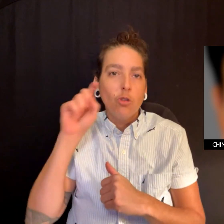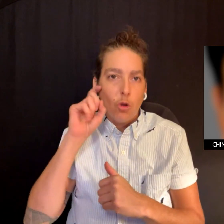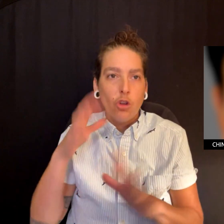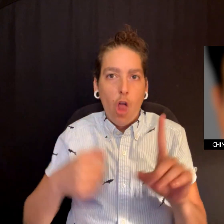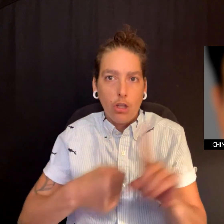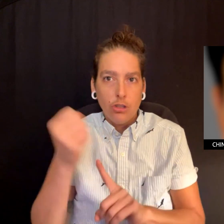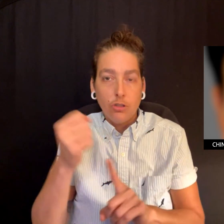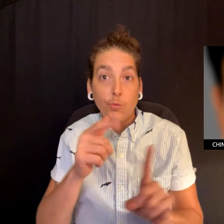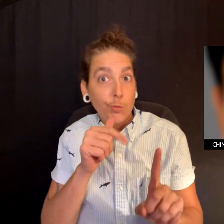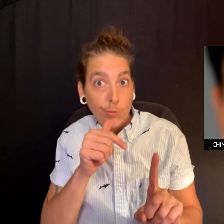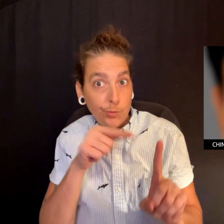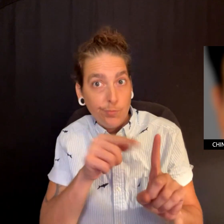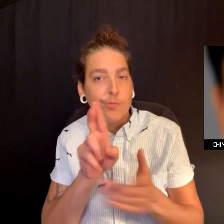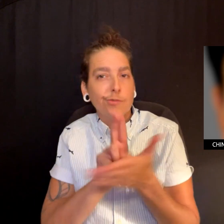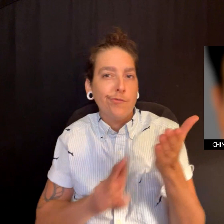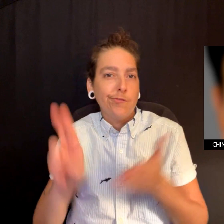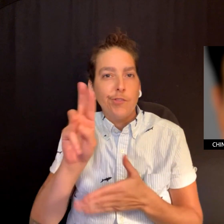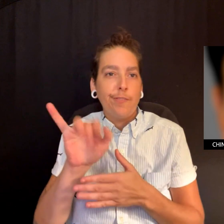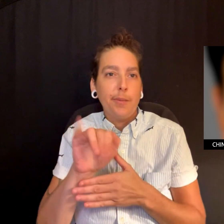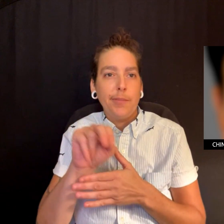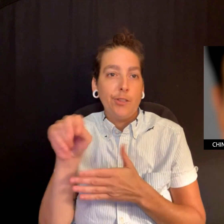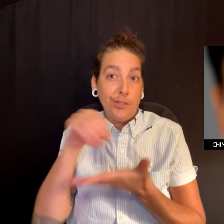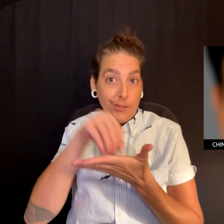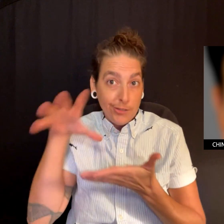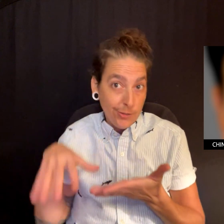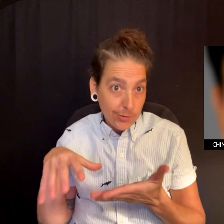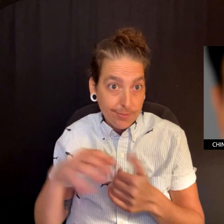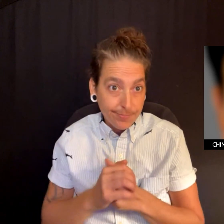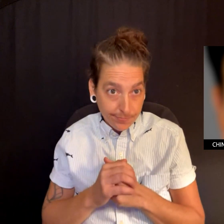He's accused of sexually assaulting a University of Minnesota student.